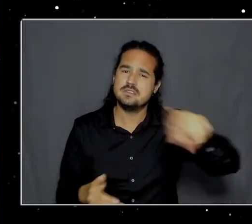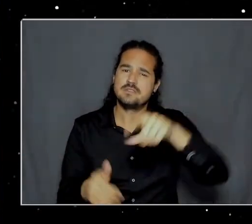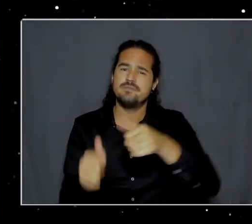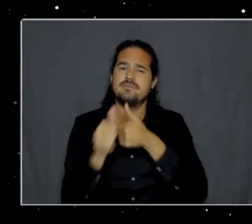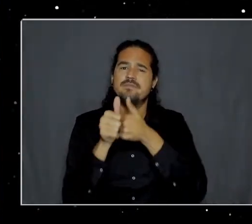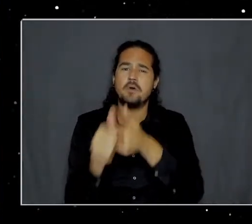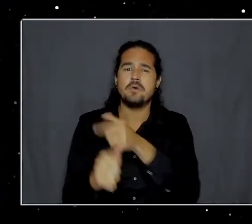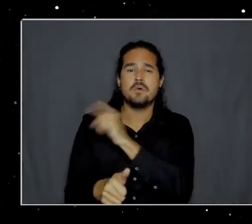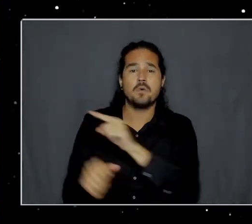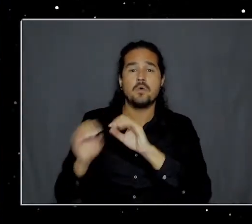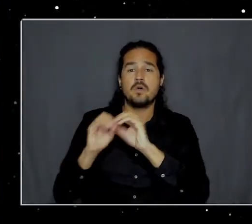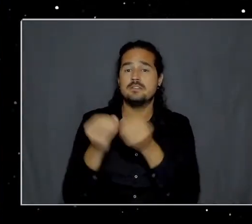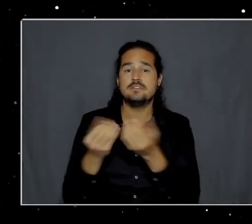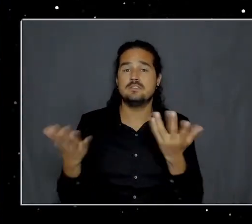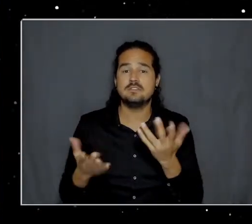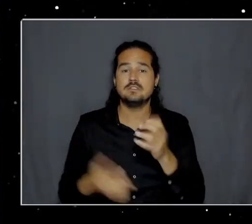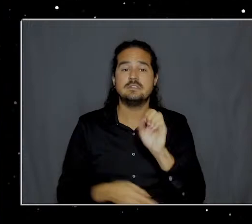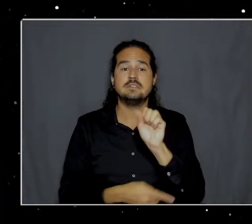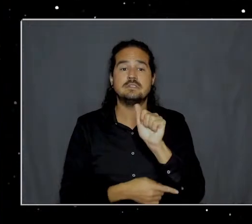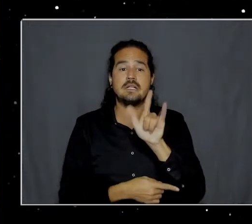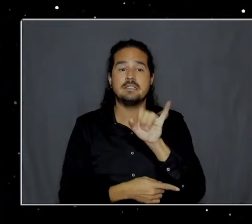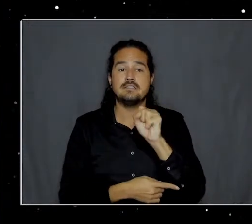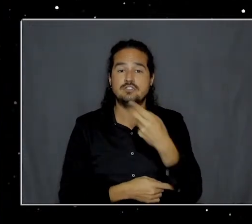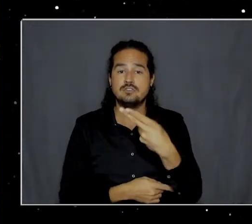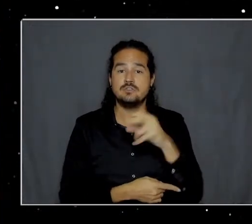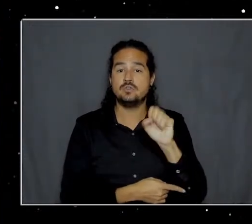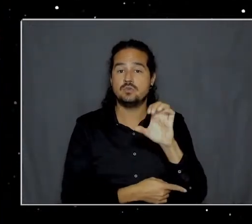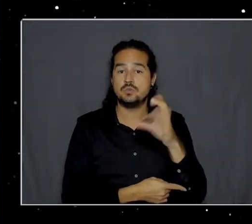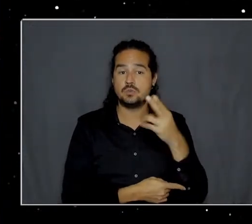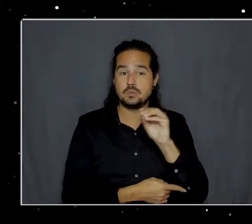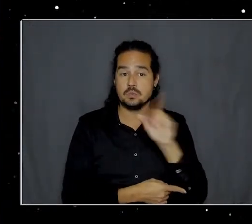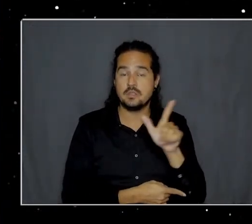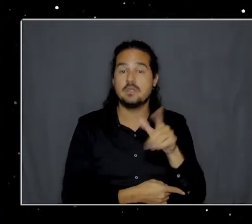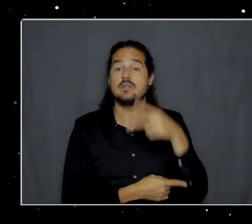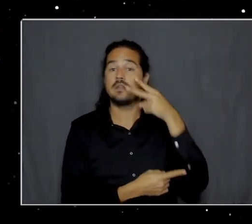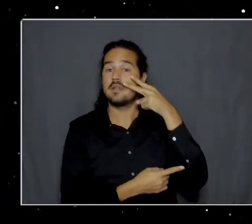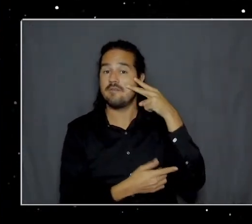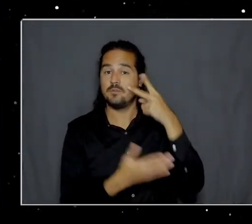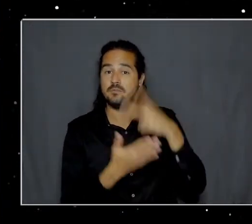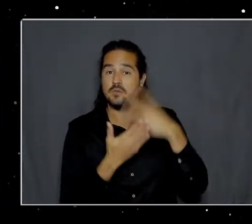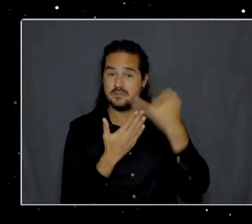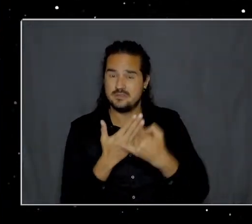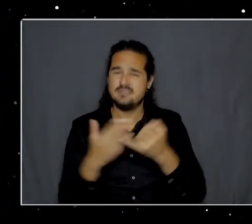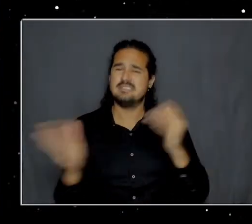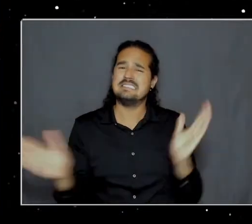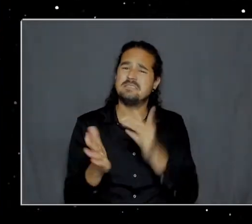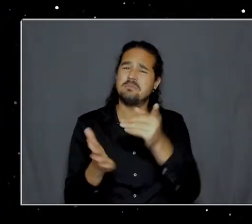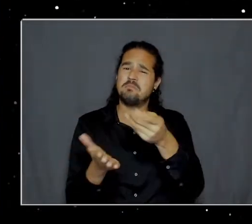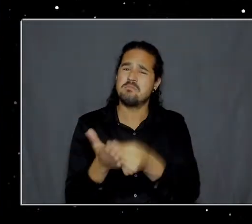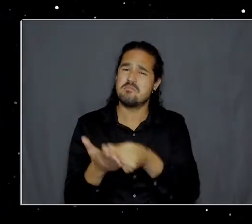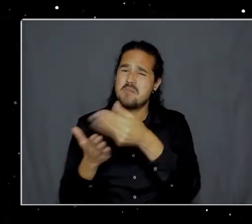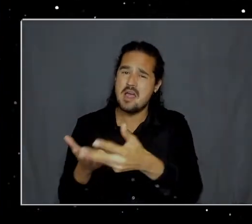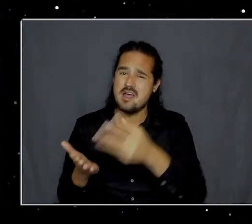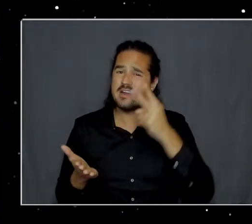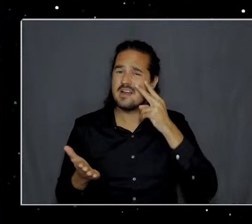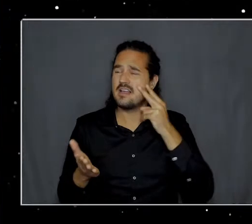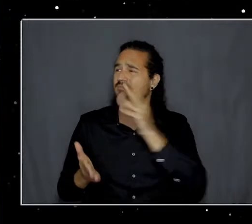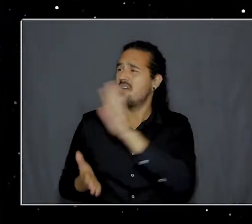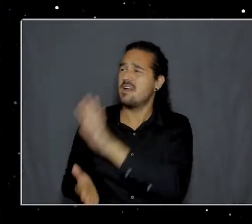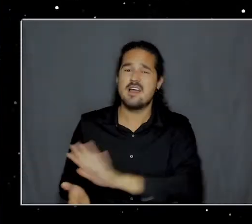THE SALISH SCHOOL AND THE NATIVE PROJECT, AND TO BUY NATIVE EVERYWHERE AND TO INTEGRATE THE